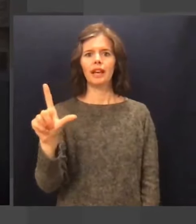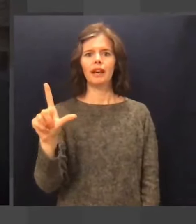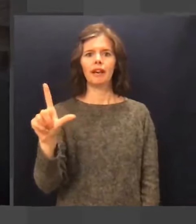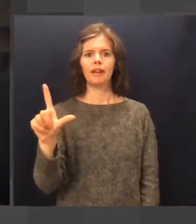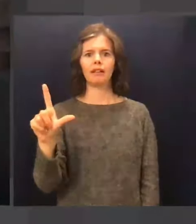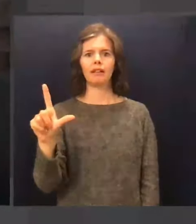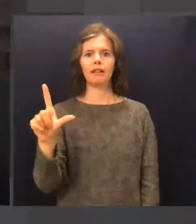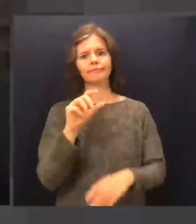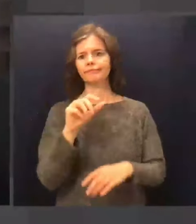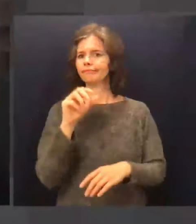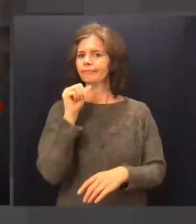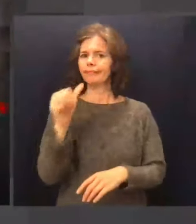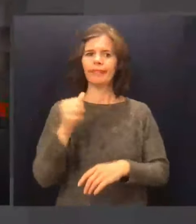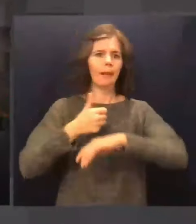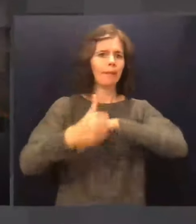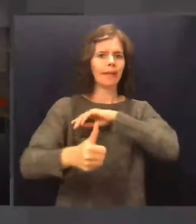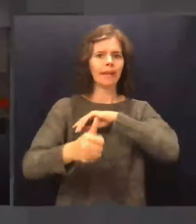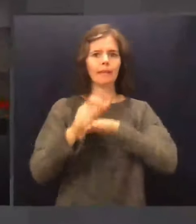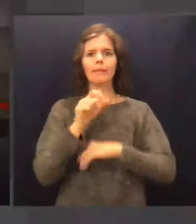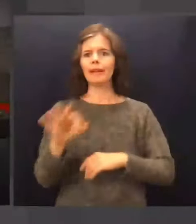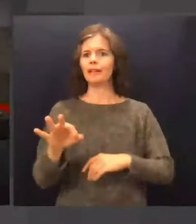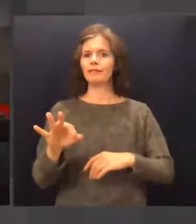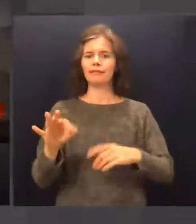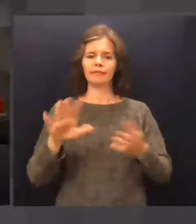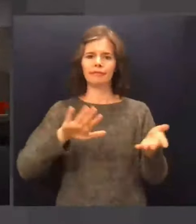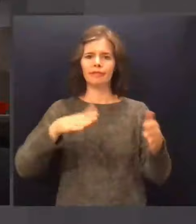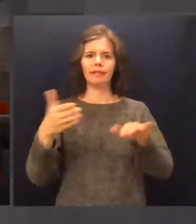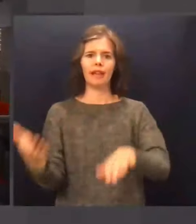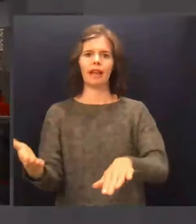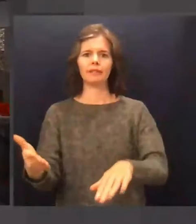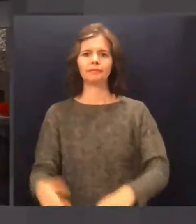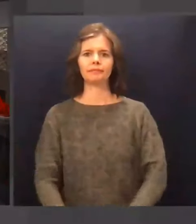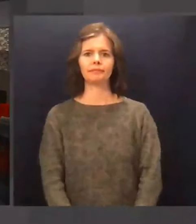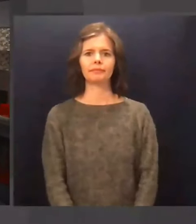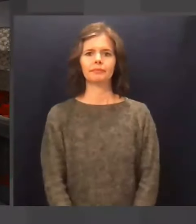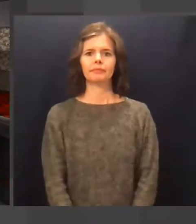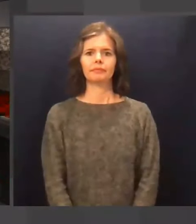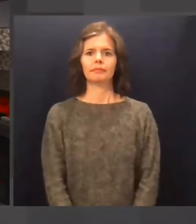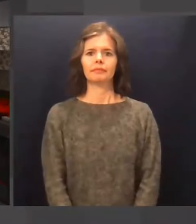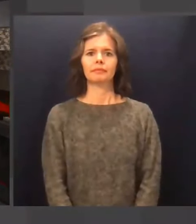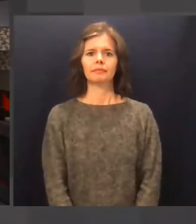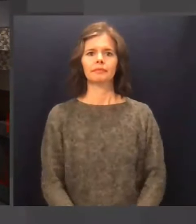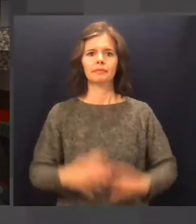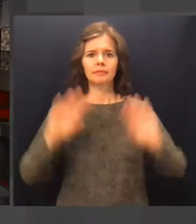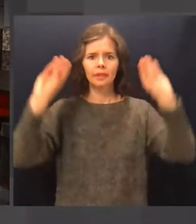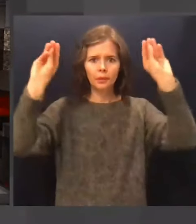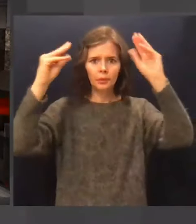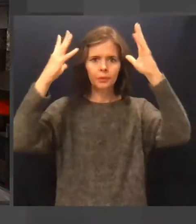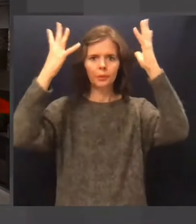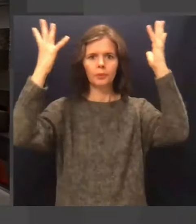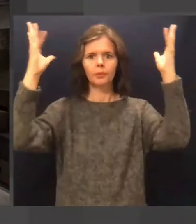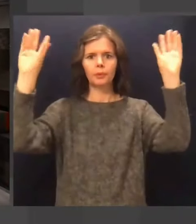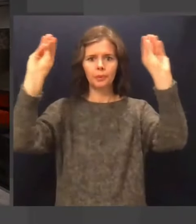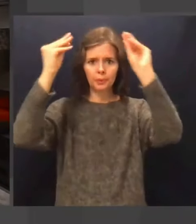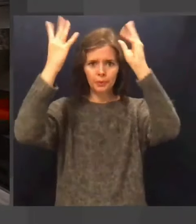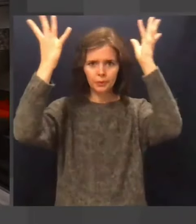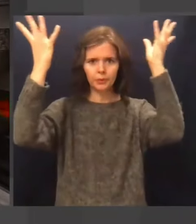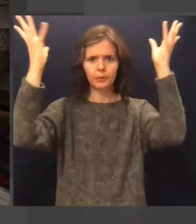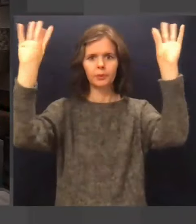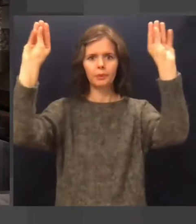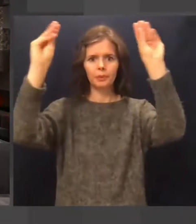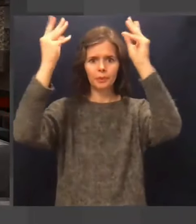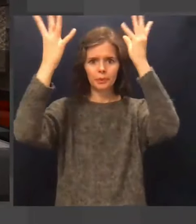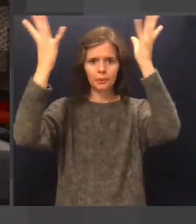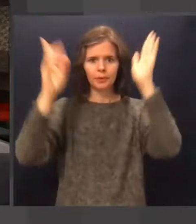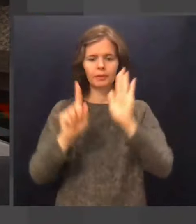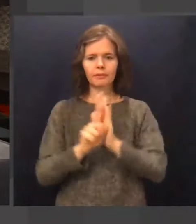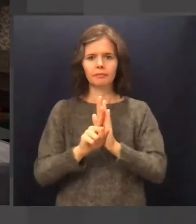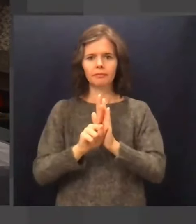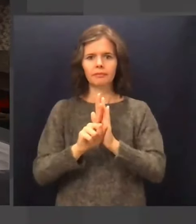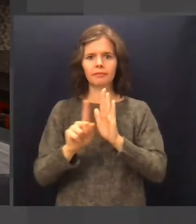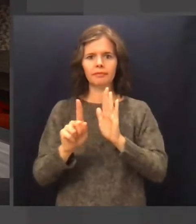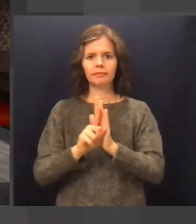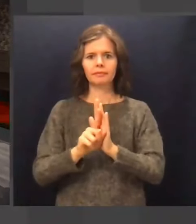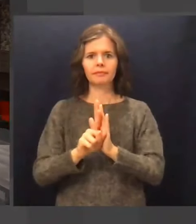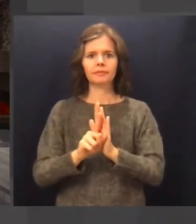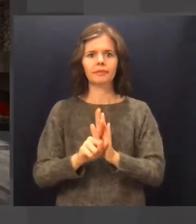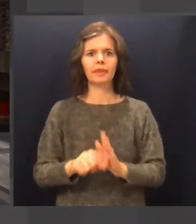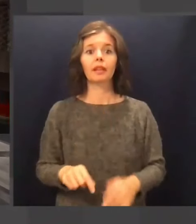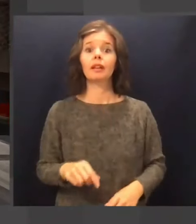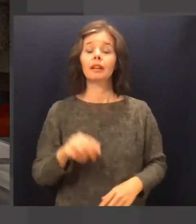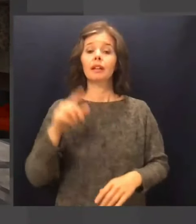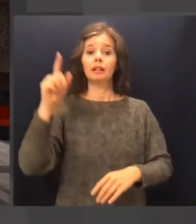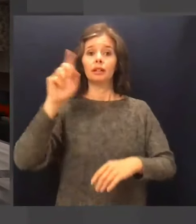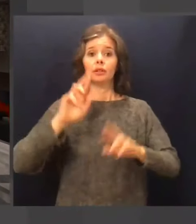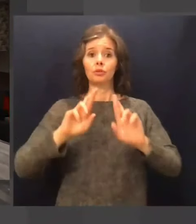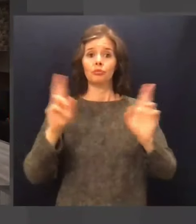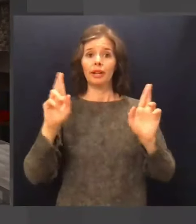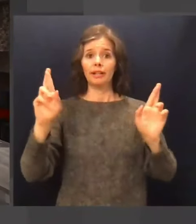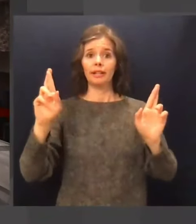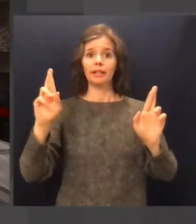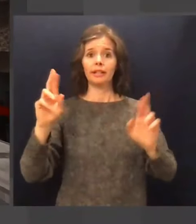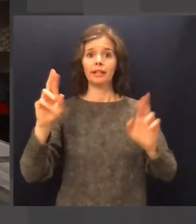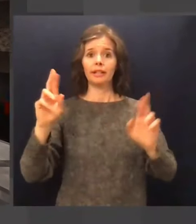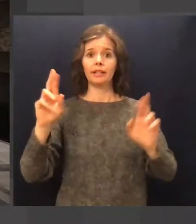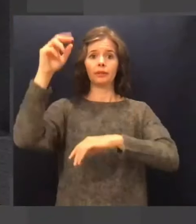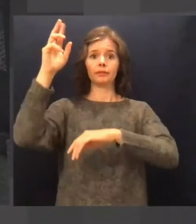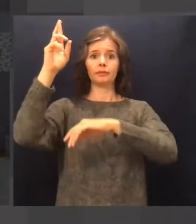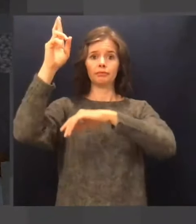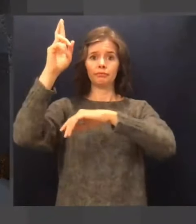LIKELY DEATH.